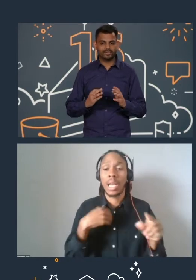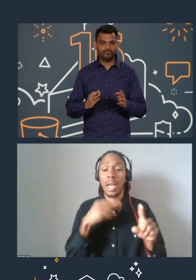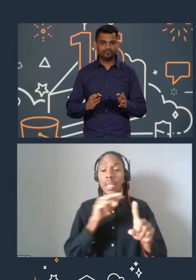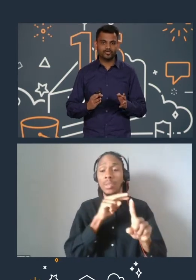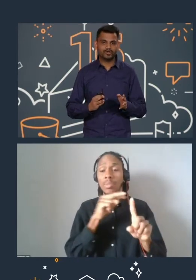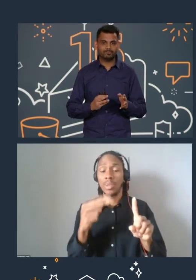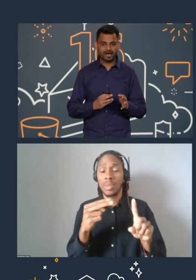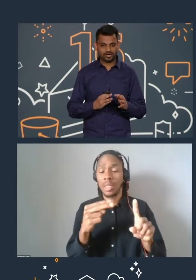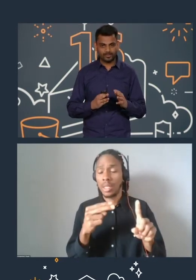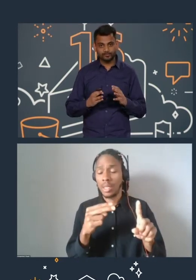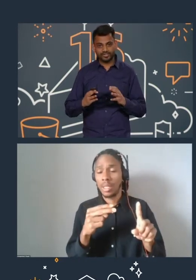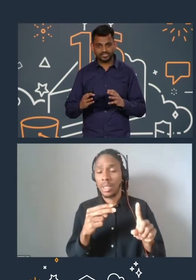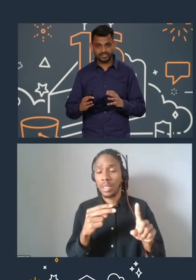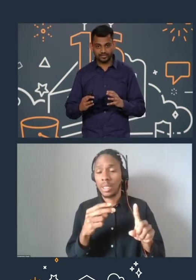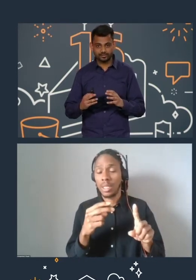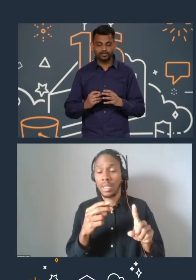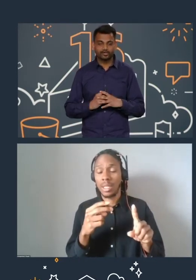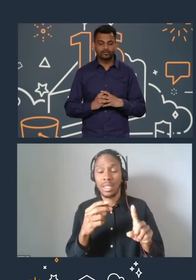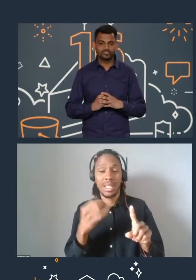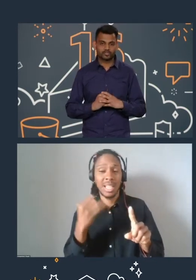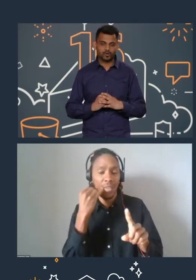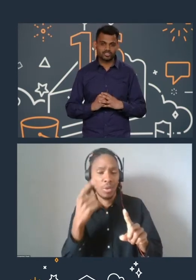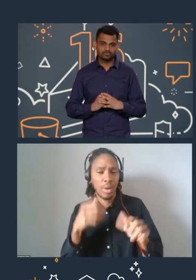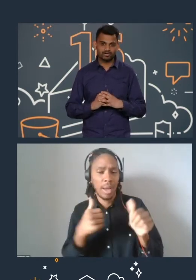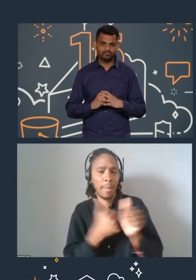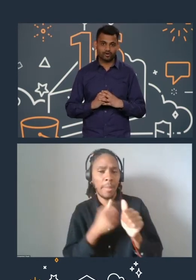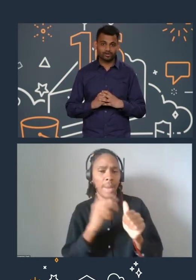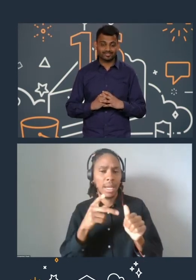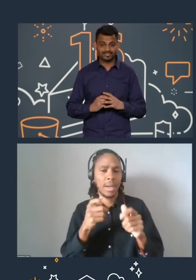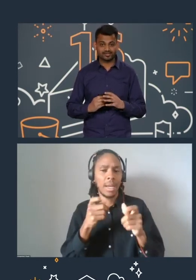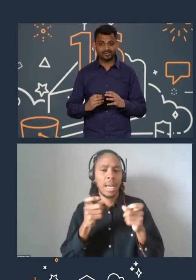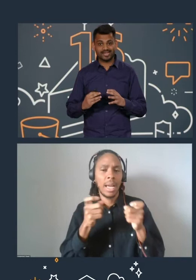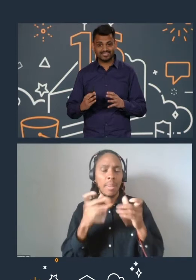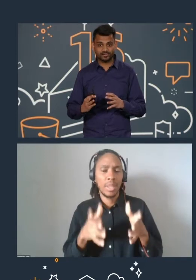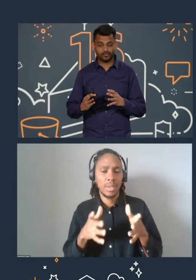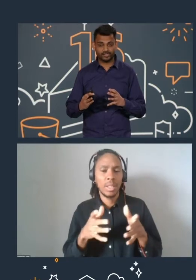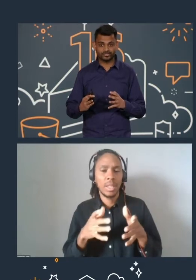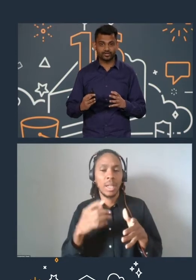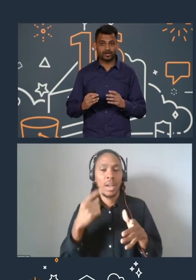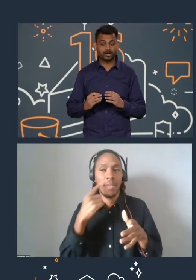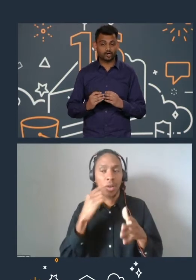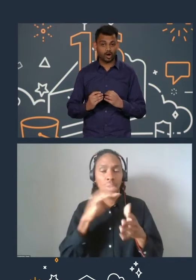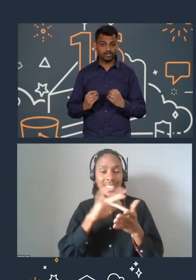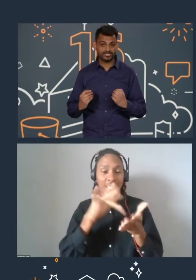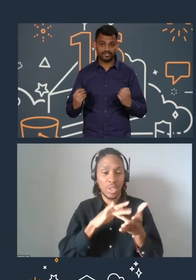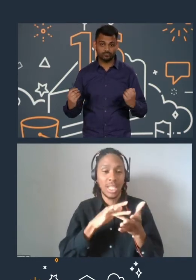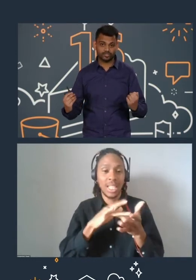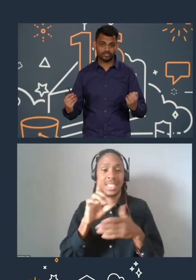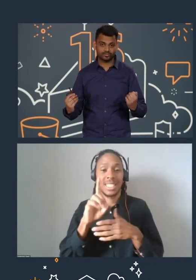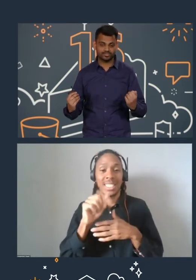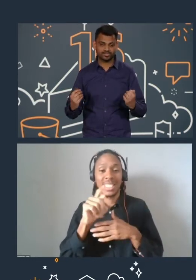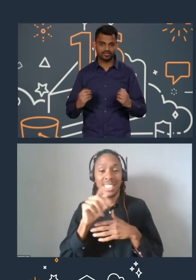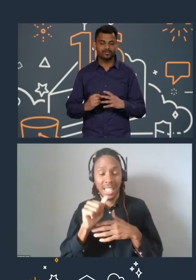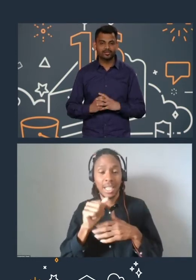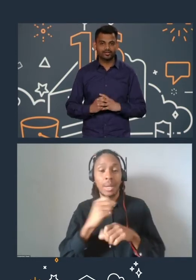If you are a backup administrator who is responsible for centralized data protection across AWS Services,